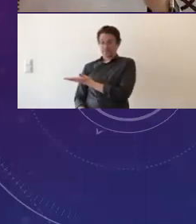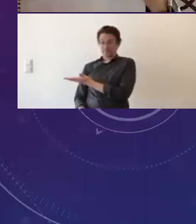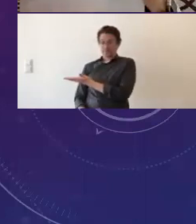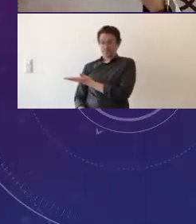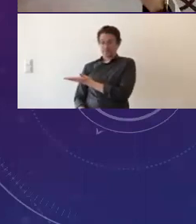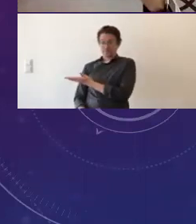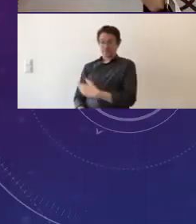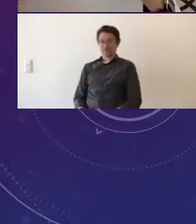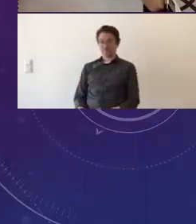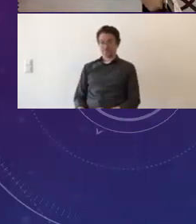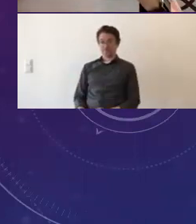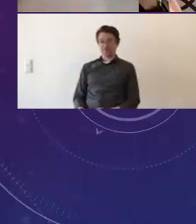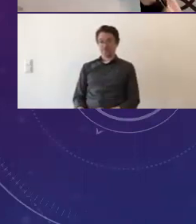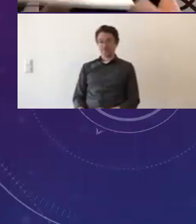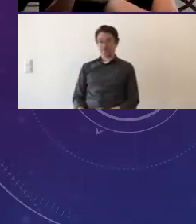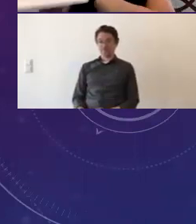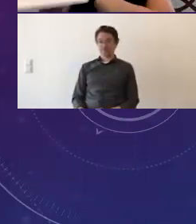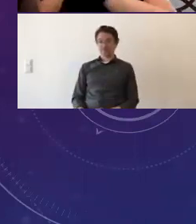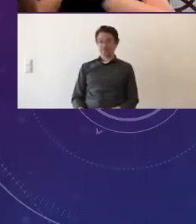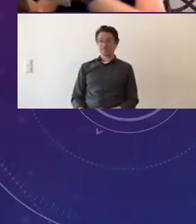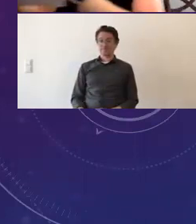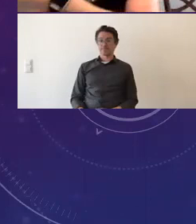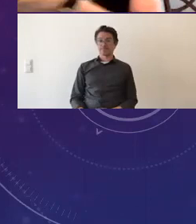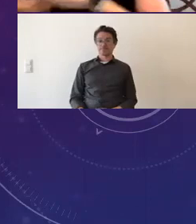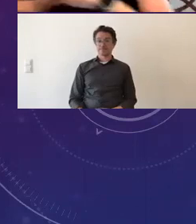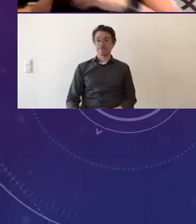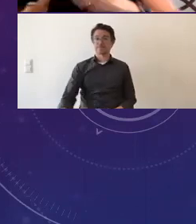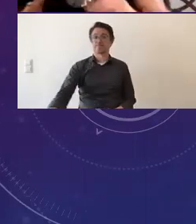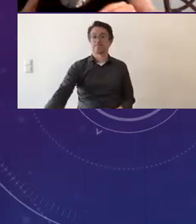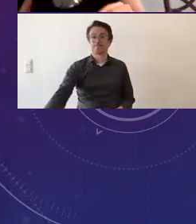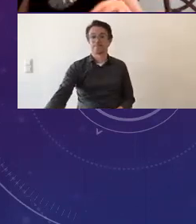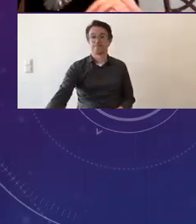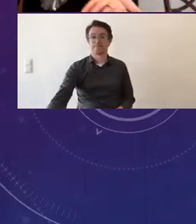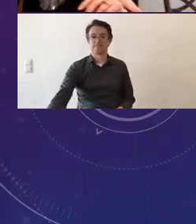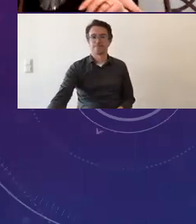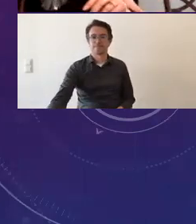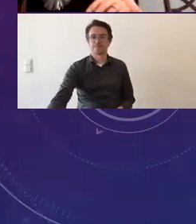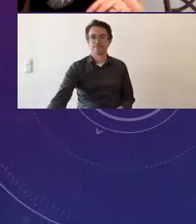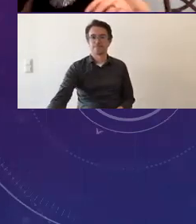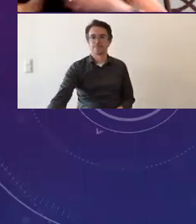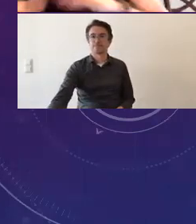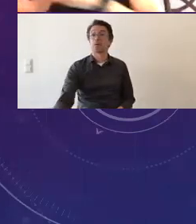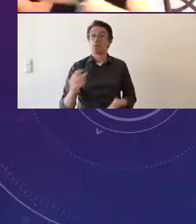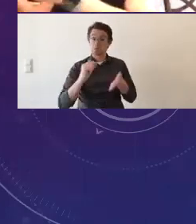smaller one now when I write and take notes I use a sharpie to keep notes